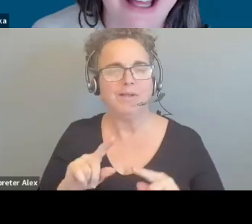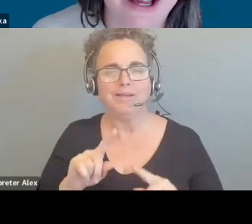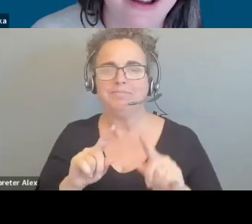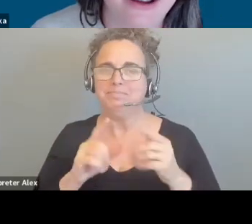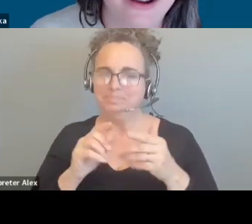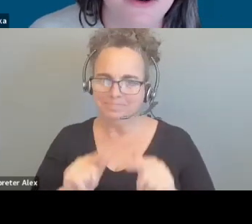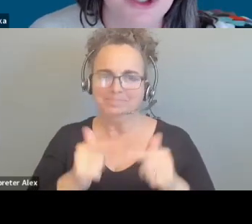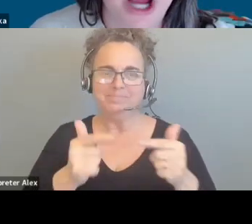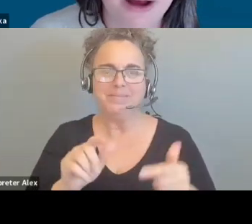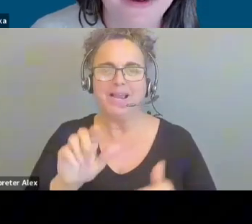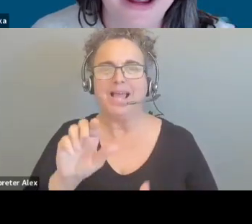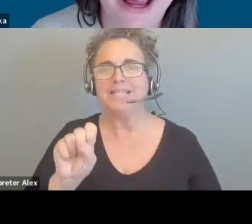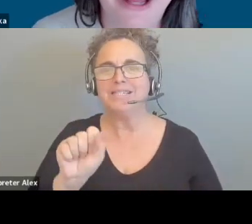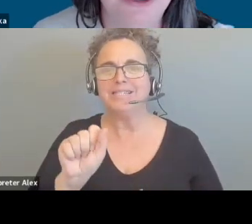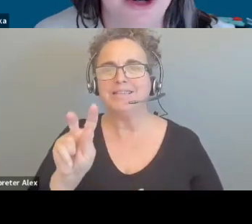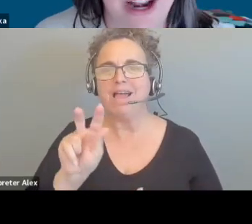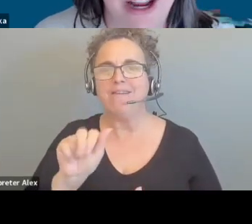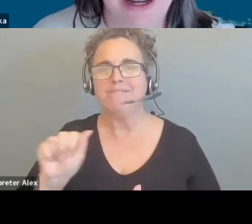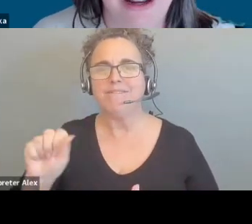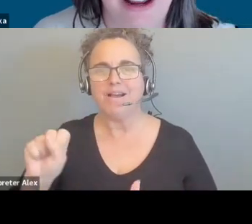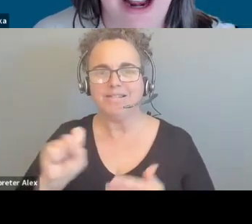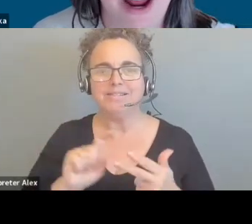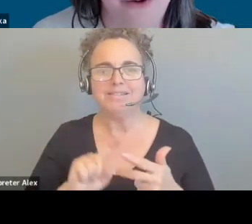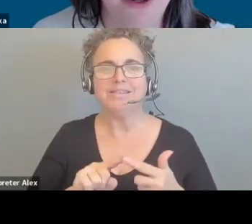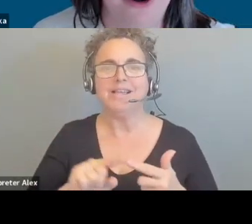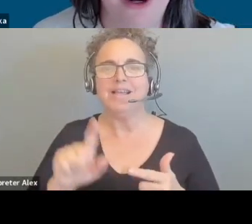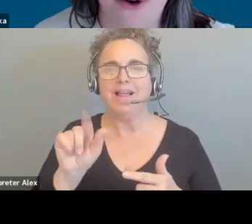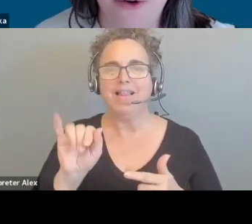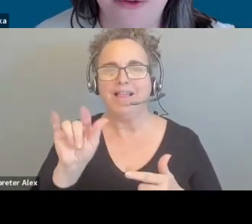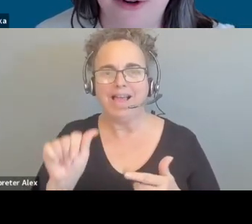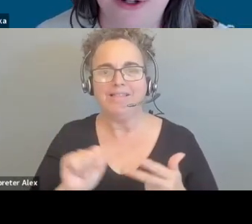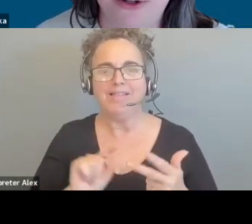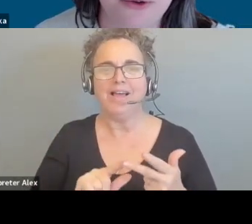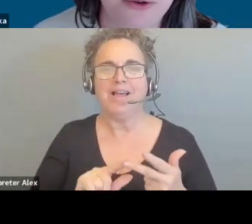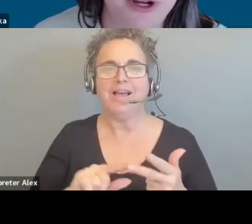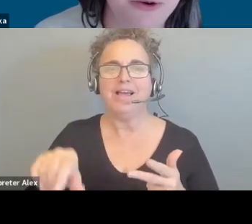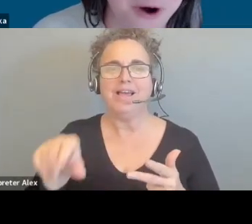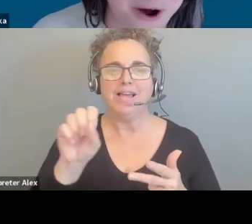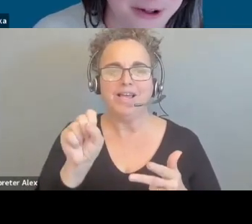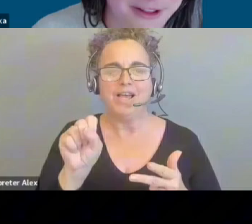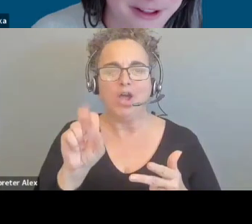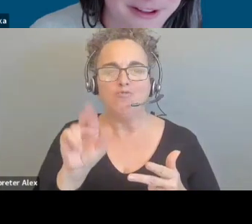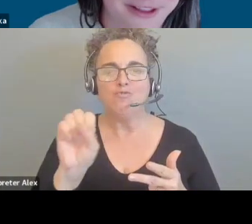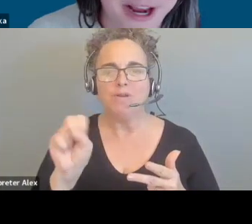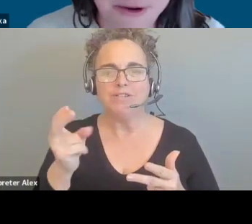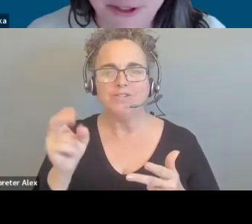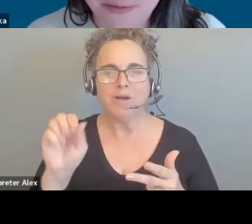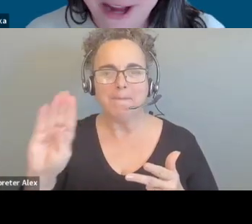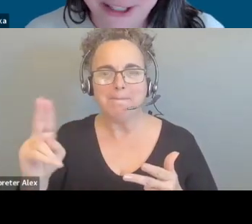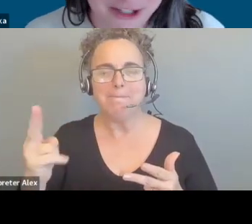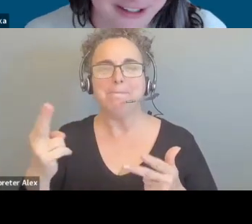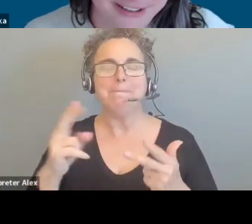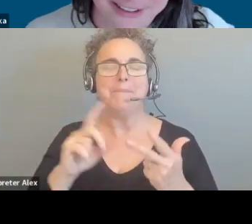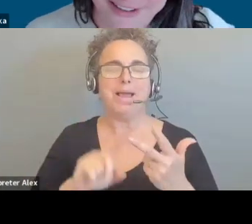Lila, Rishabh, and Shannon and I will turn it over to you all. Thank you so much.